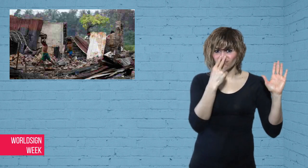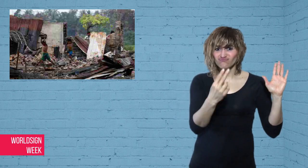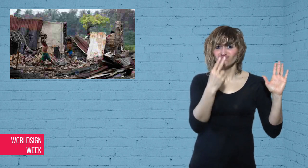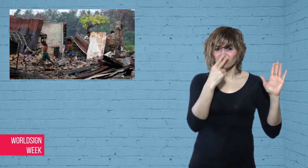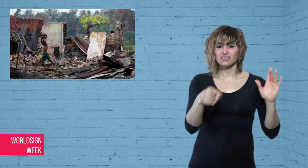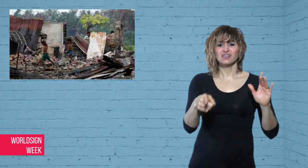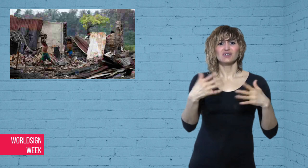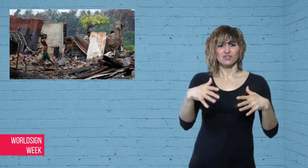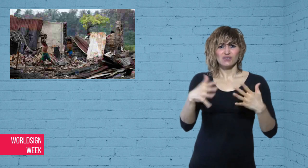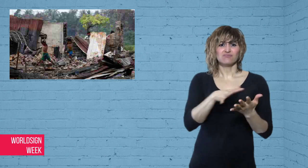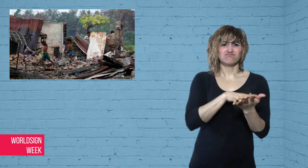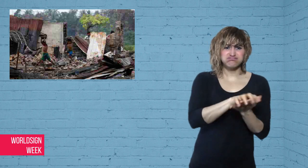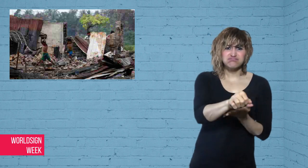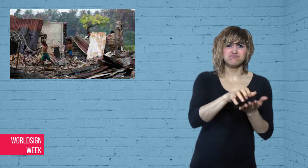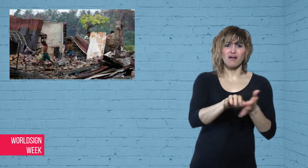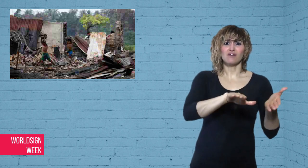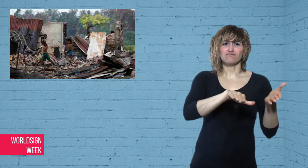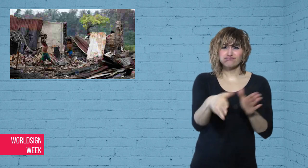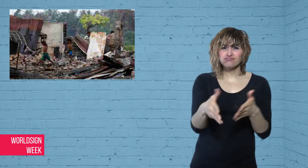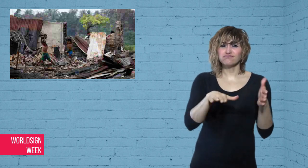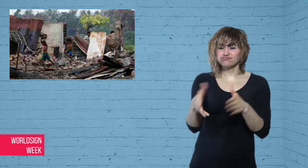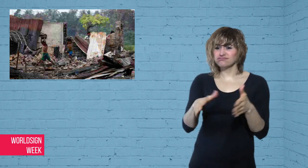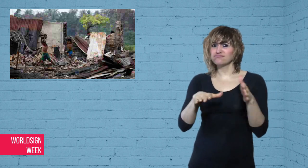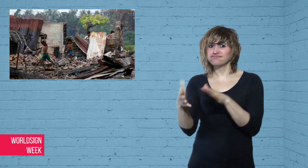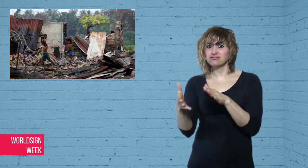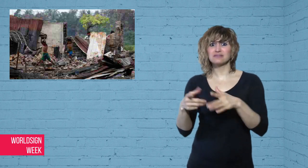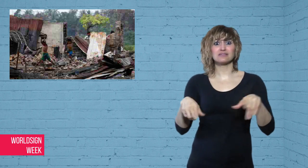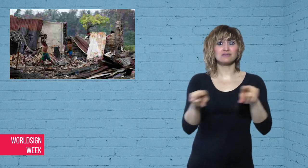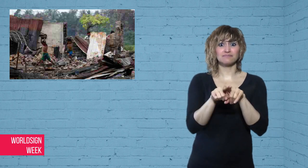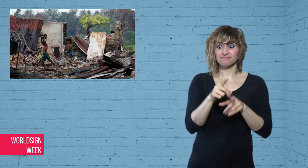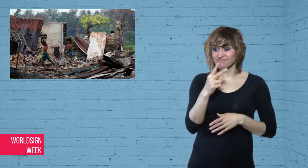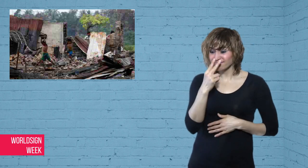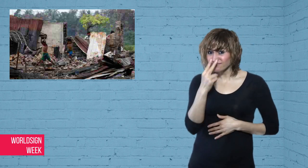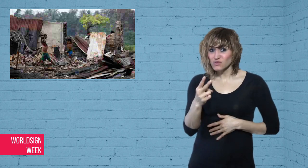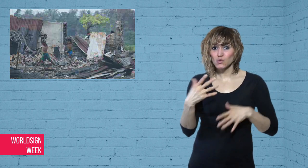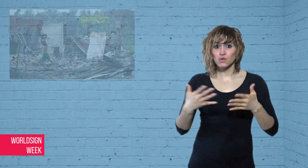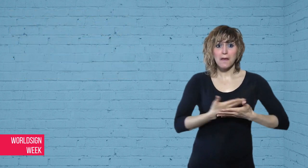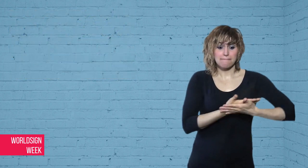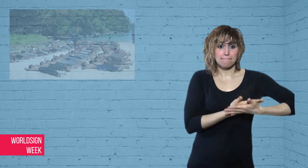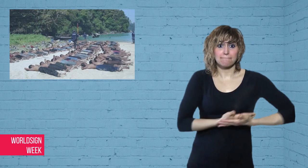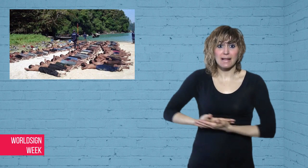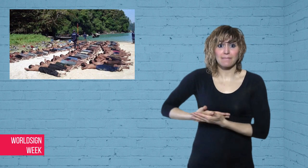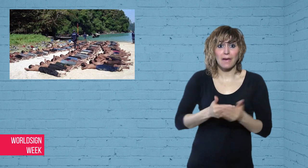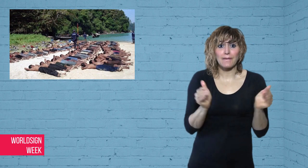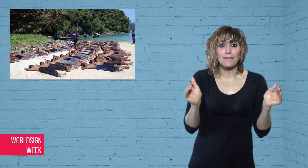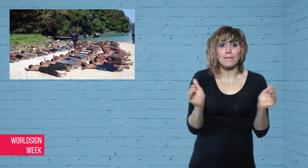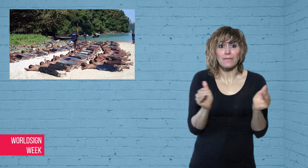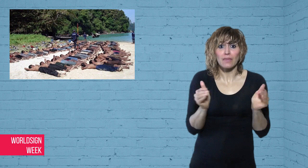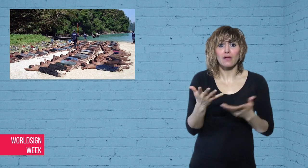“killing of babies, toddlers,